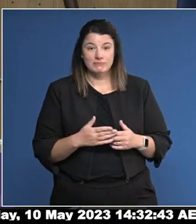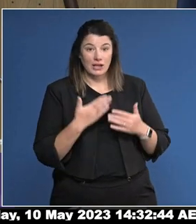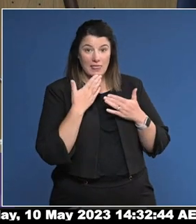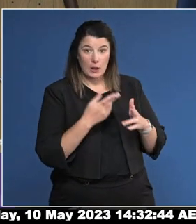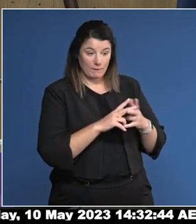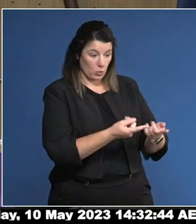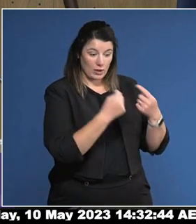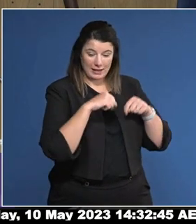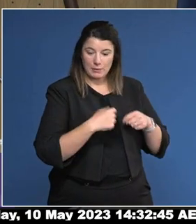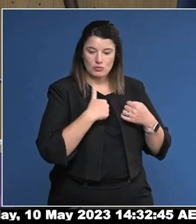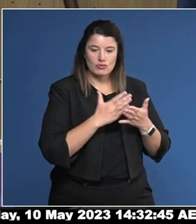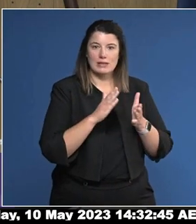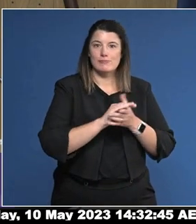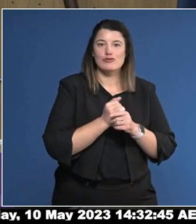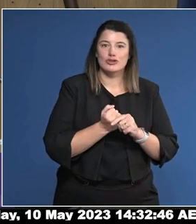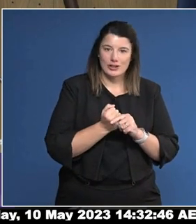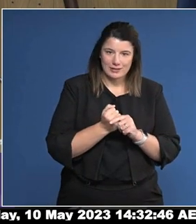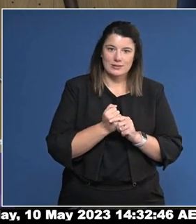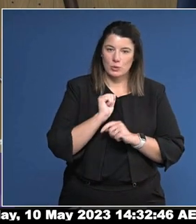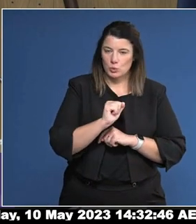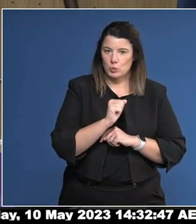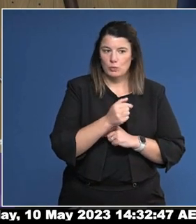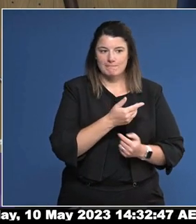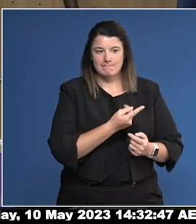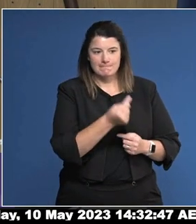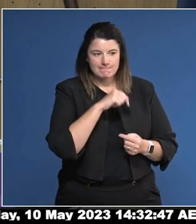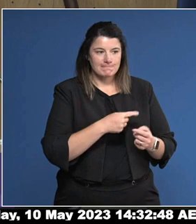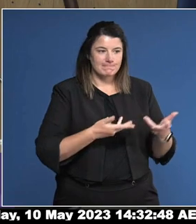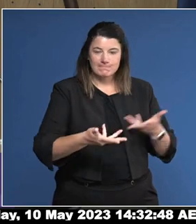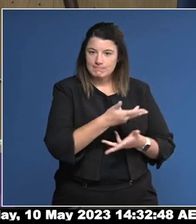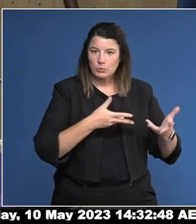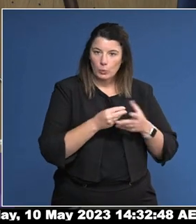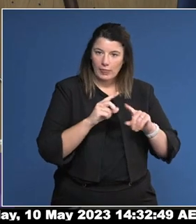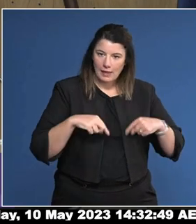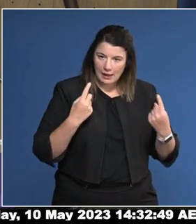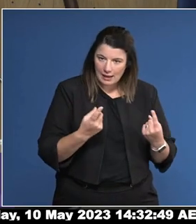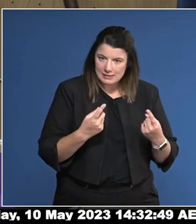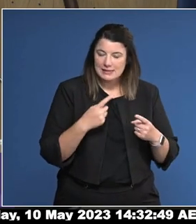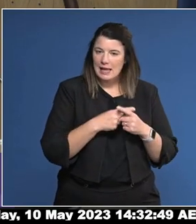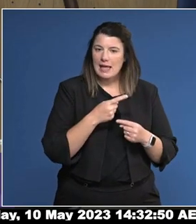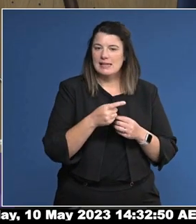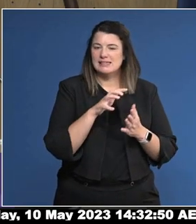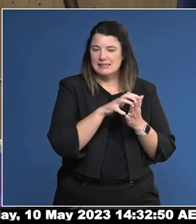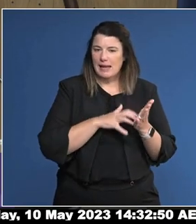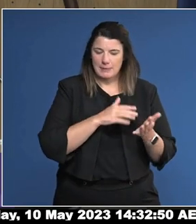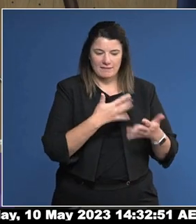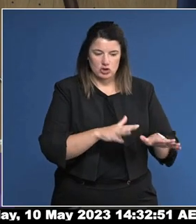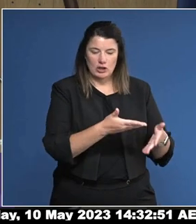We appreciate your forthcoming contribution as well as for the material that you provided us. We're grateful for that.